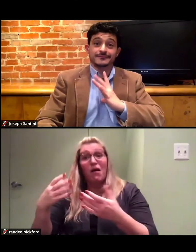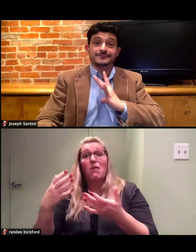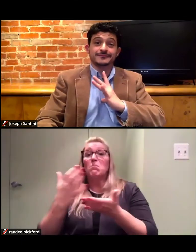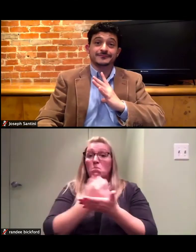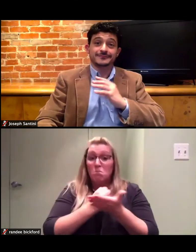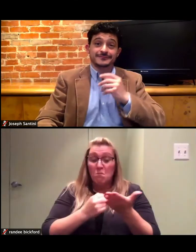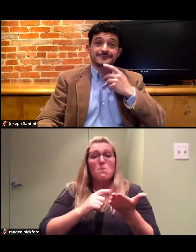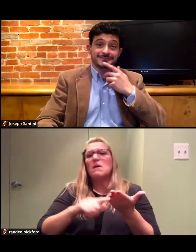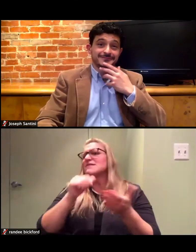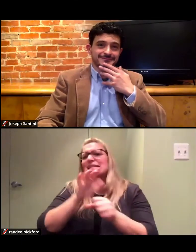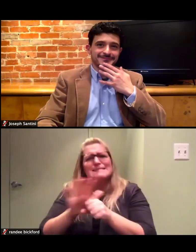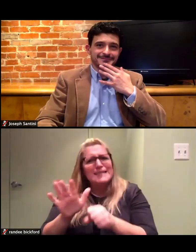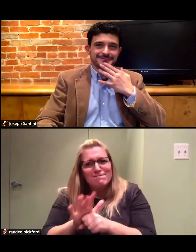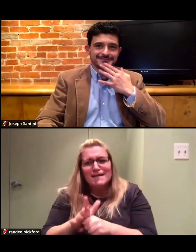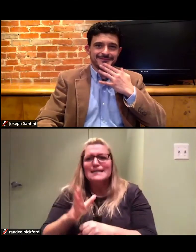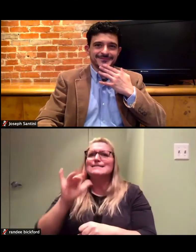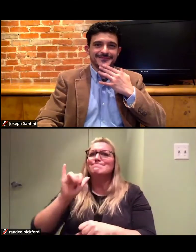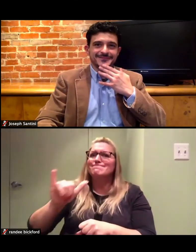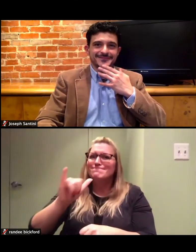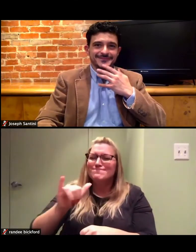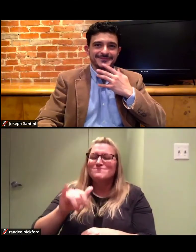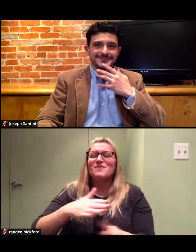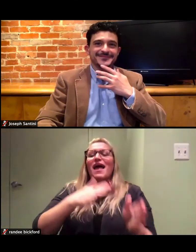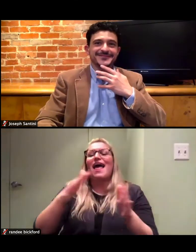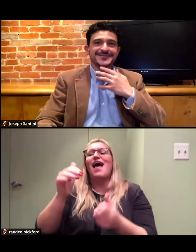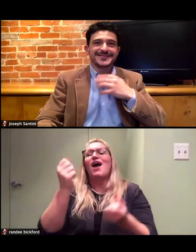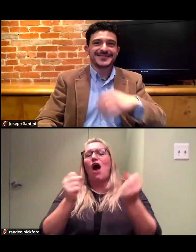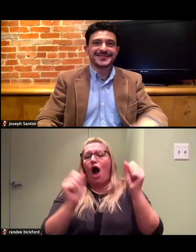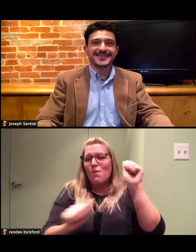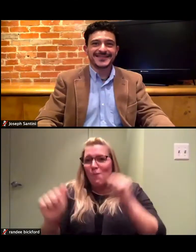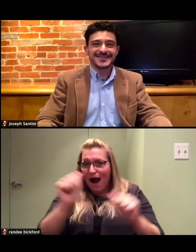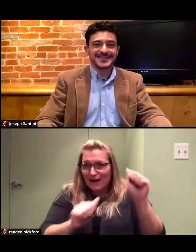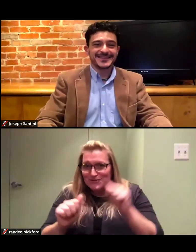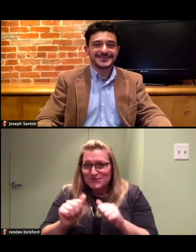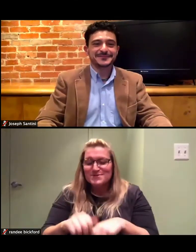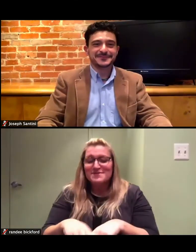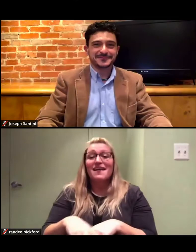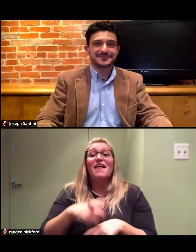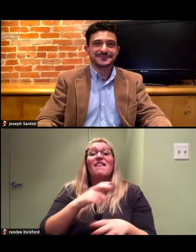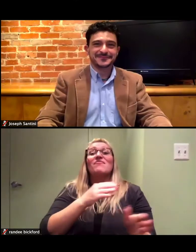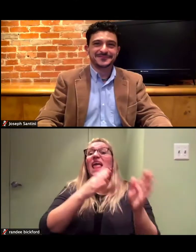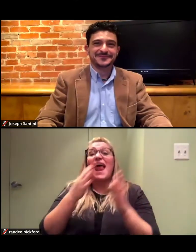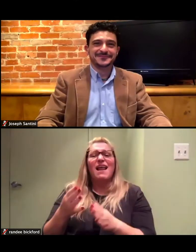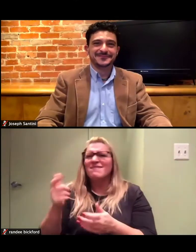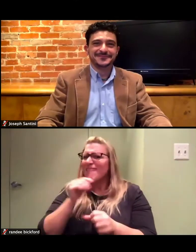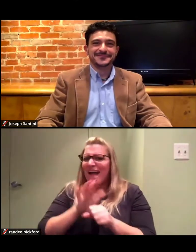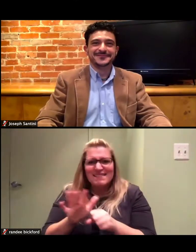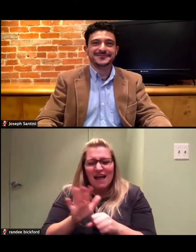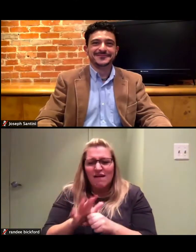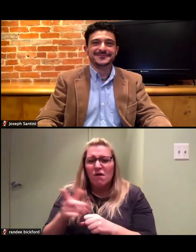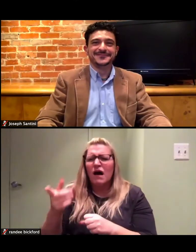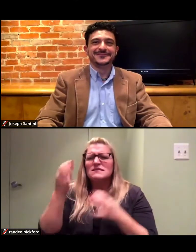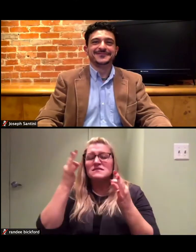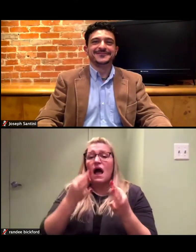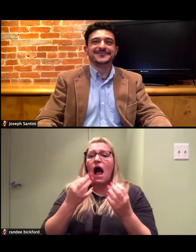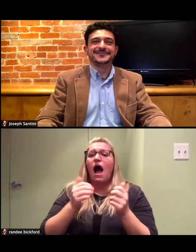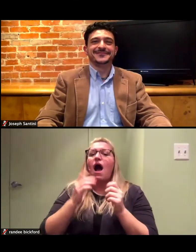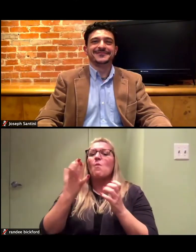that they would do a bake sale at Gallaudet and earn money. And if it wasn't enough, so they did a carwash and then after that